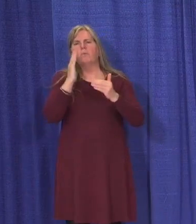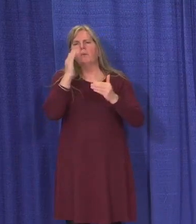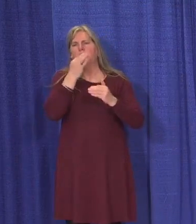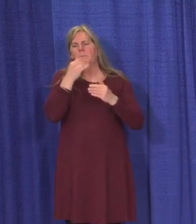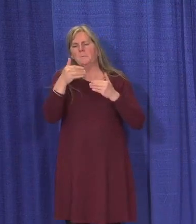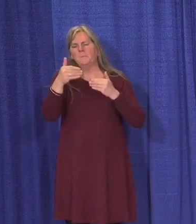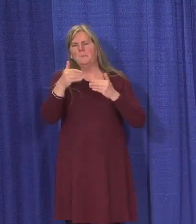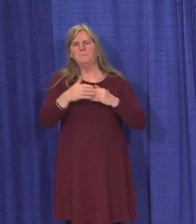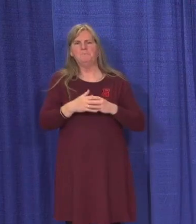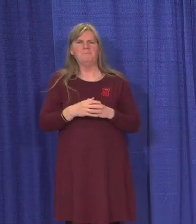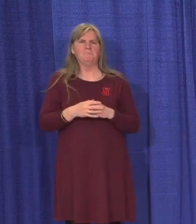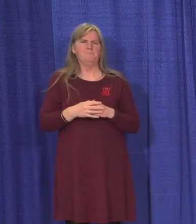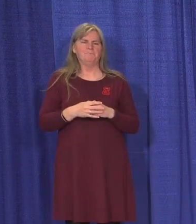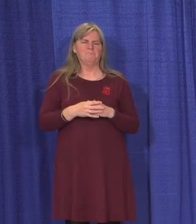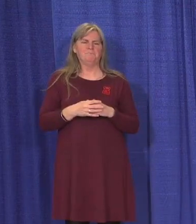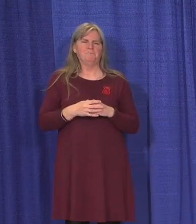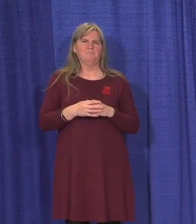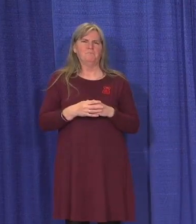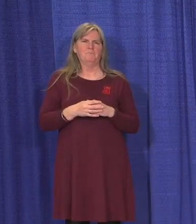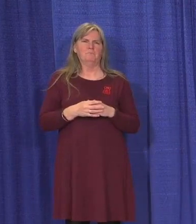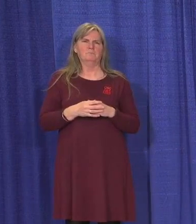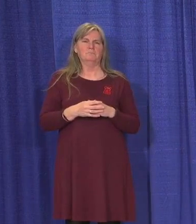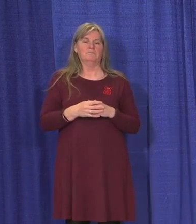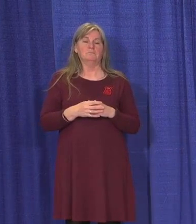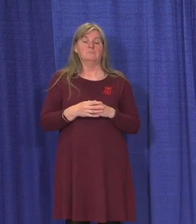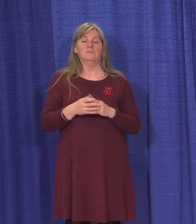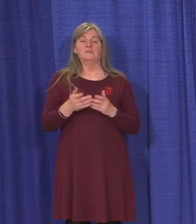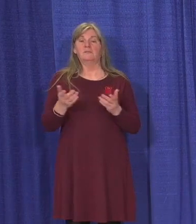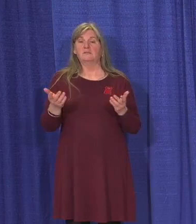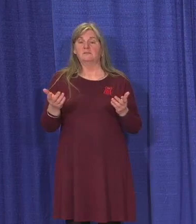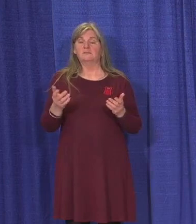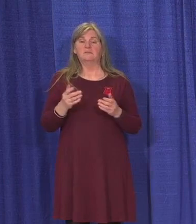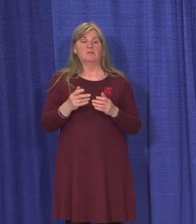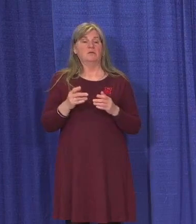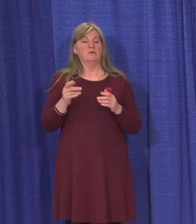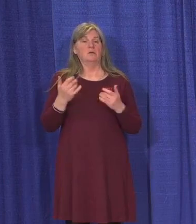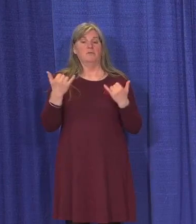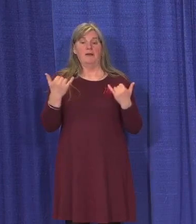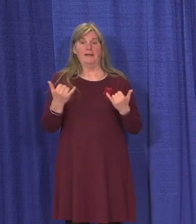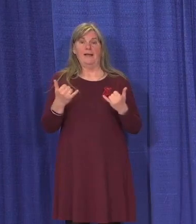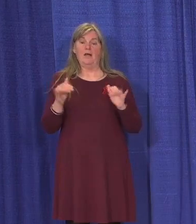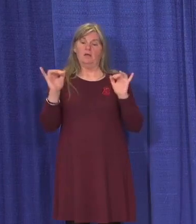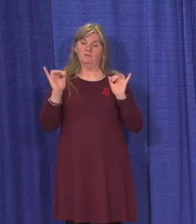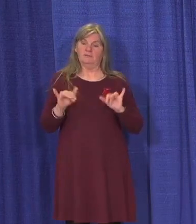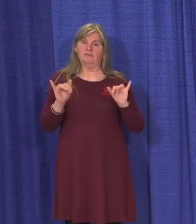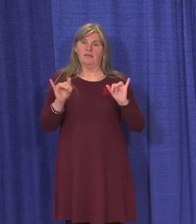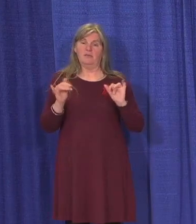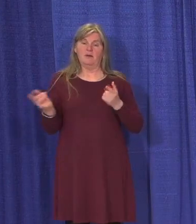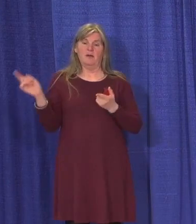and can go to work and into the community.